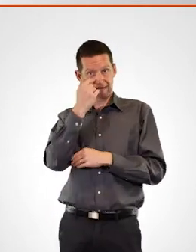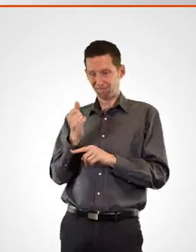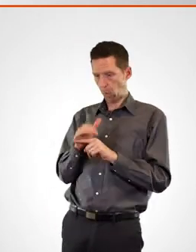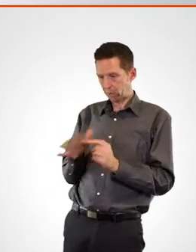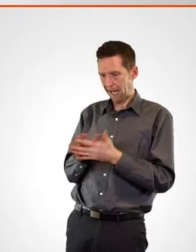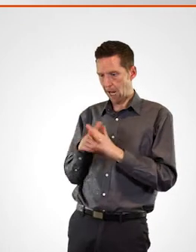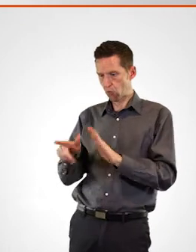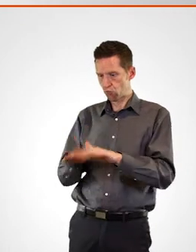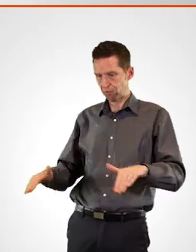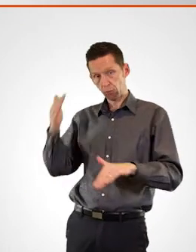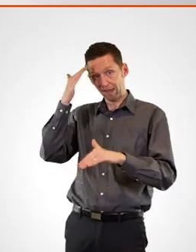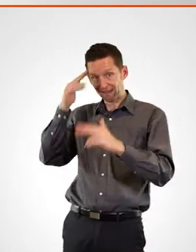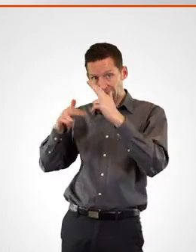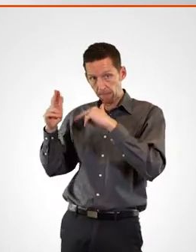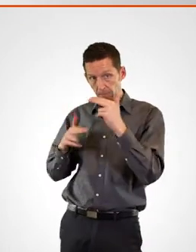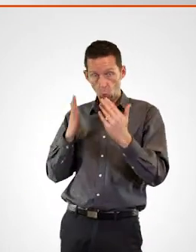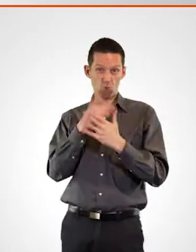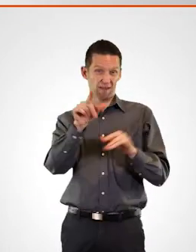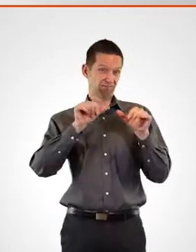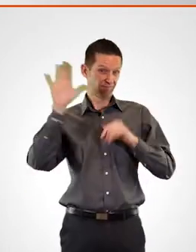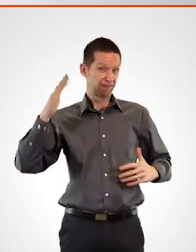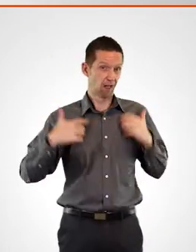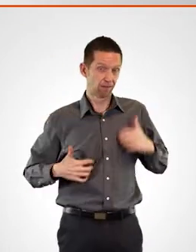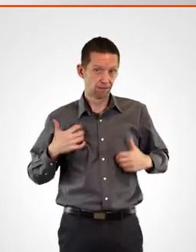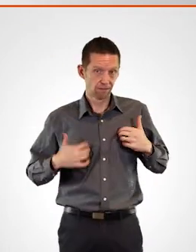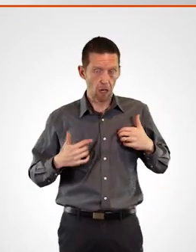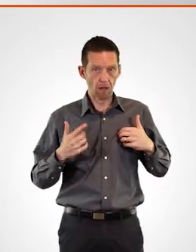on the way that children's brains develop, and that's very exciting because that means